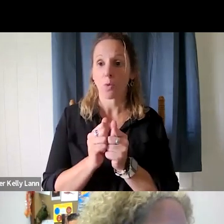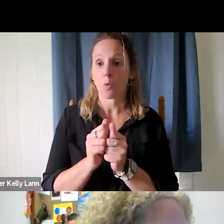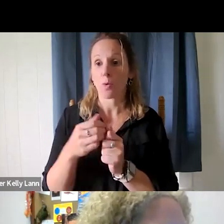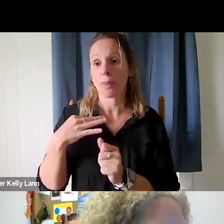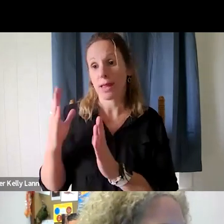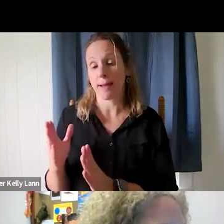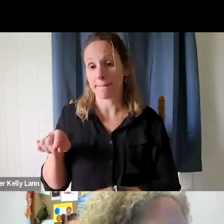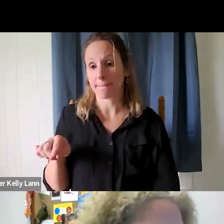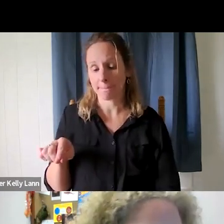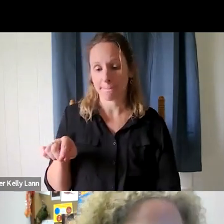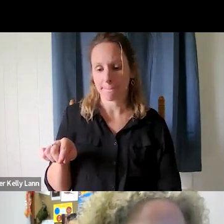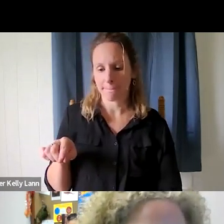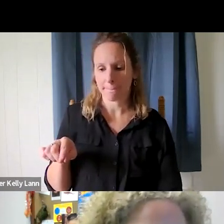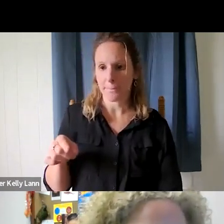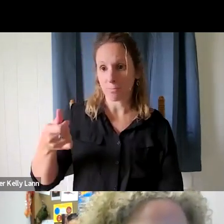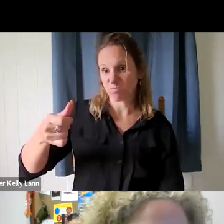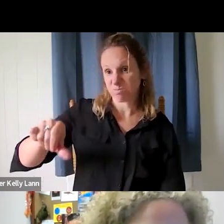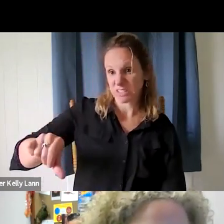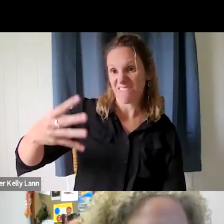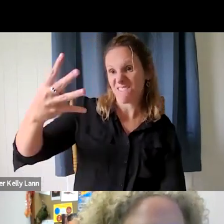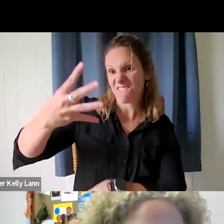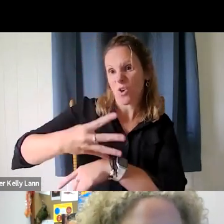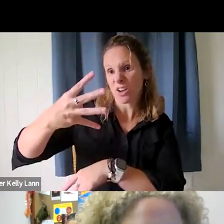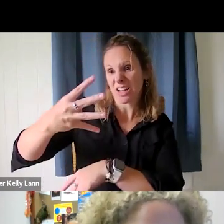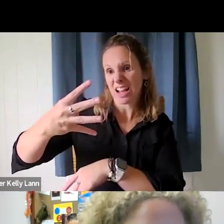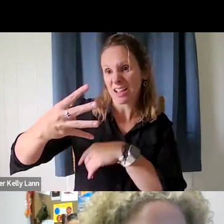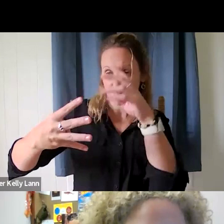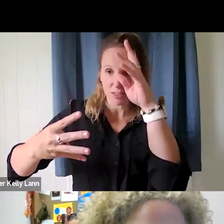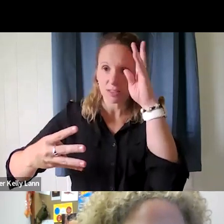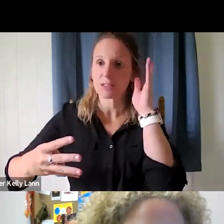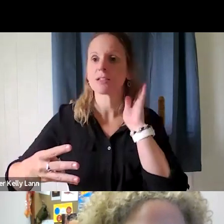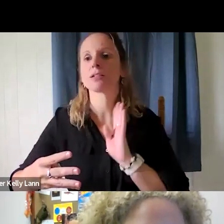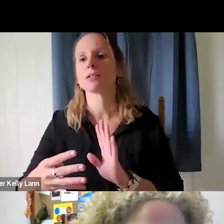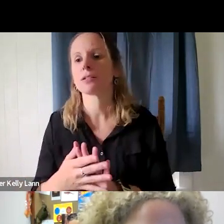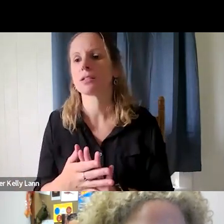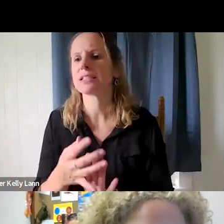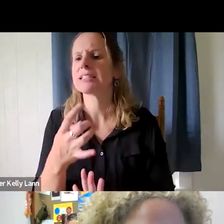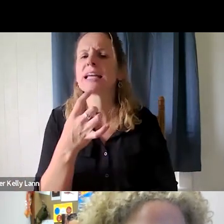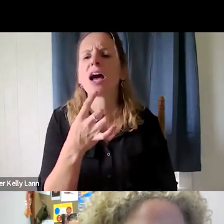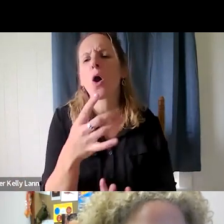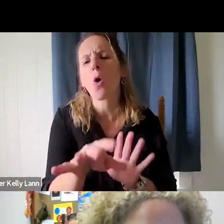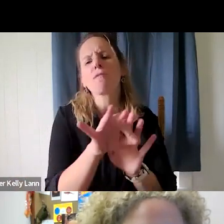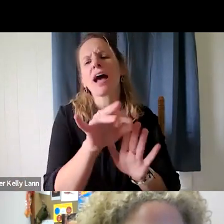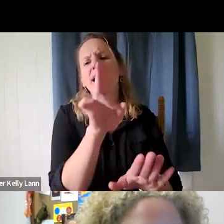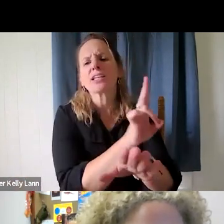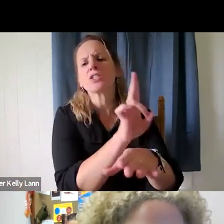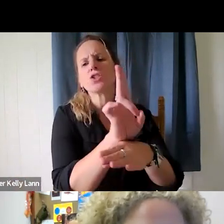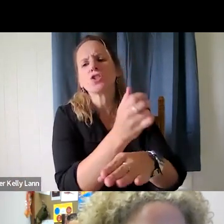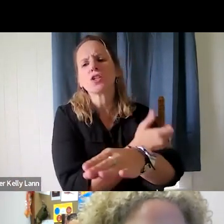who had been denied four times, and his denial letters kept saying that they were finding substance use to be material